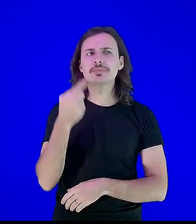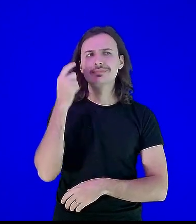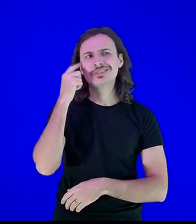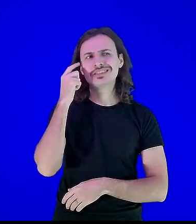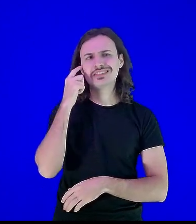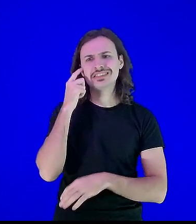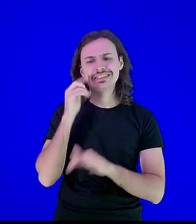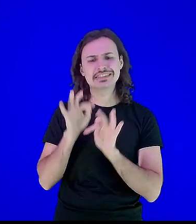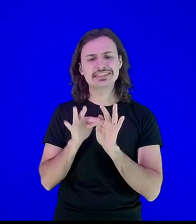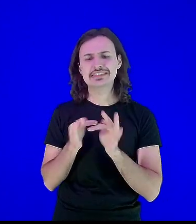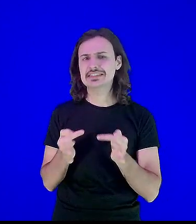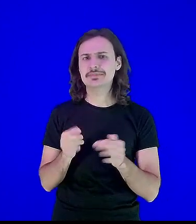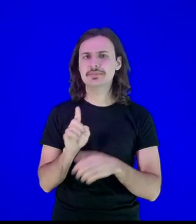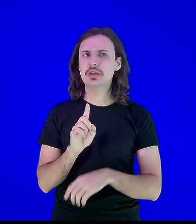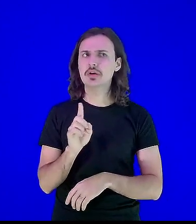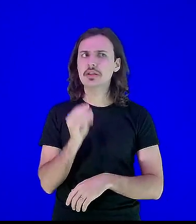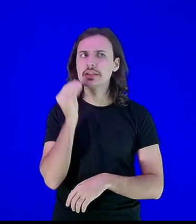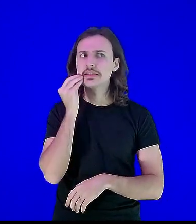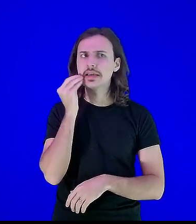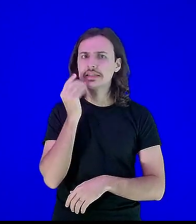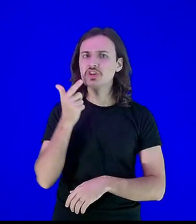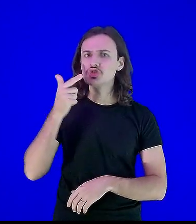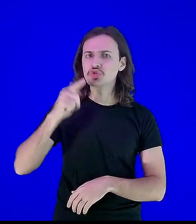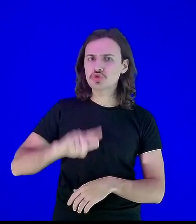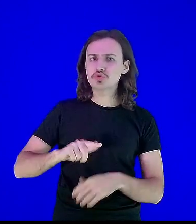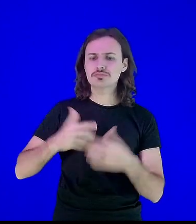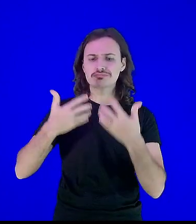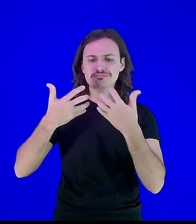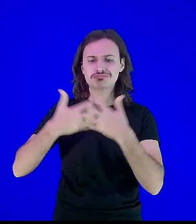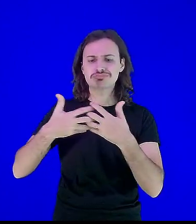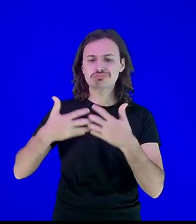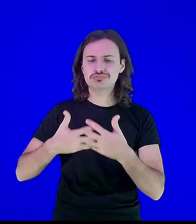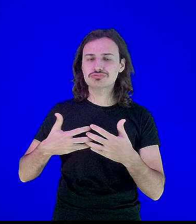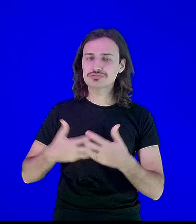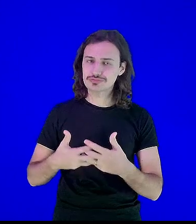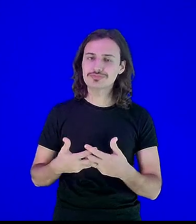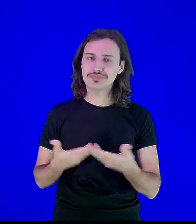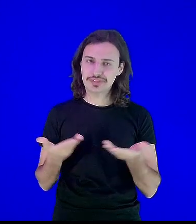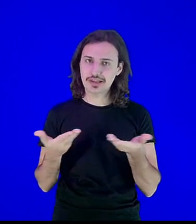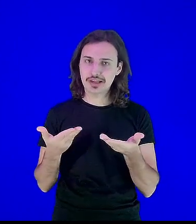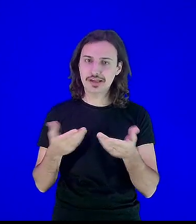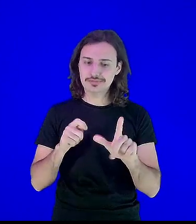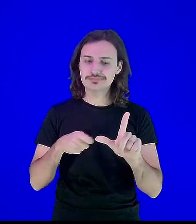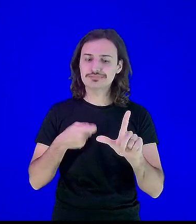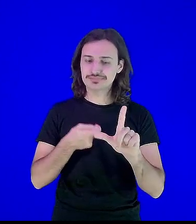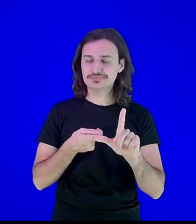as LetraSinal is today and, also, I tried one more thing